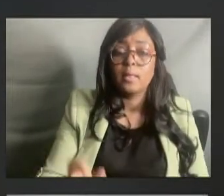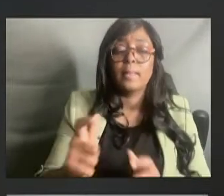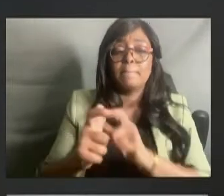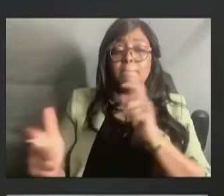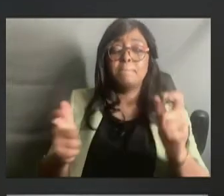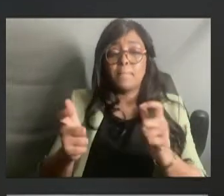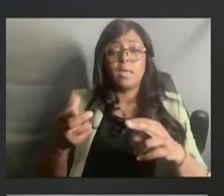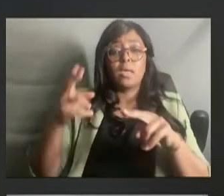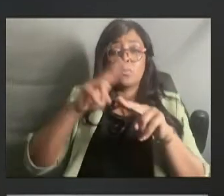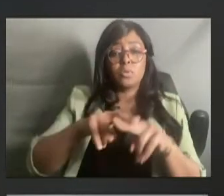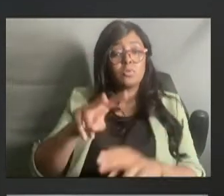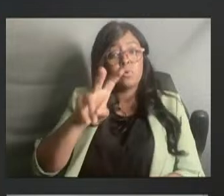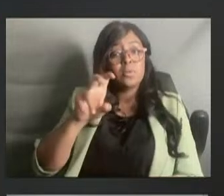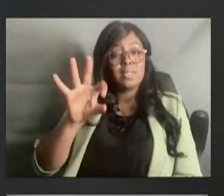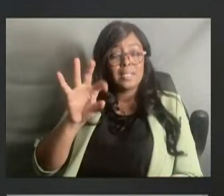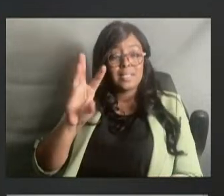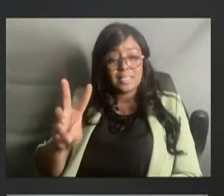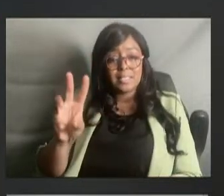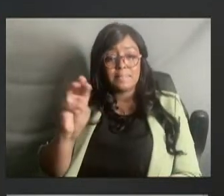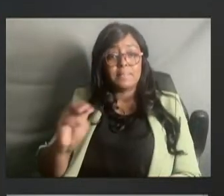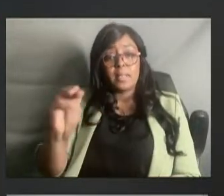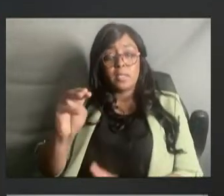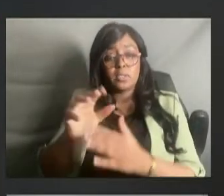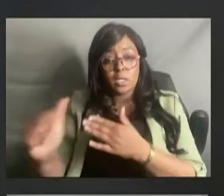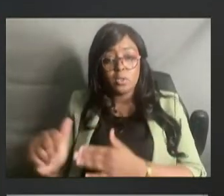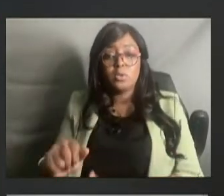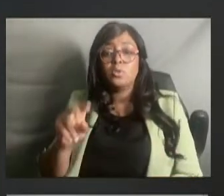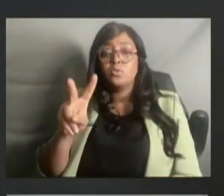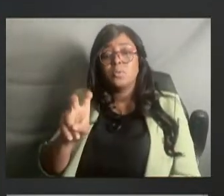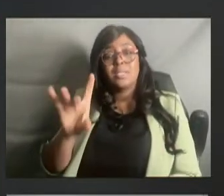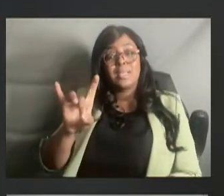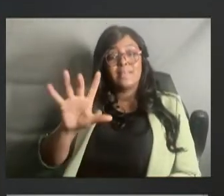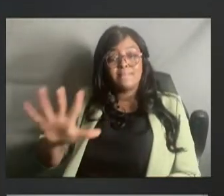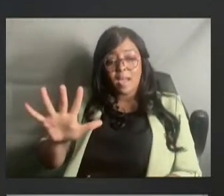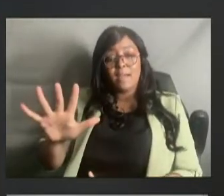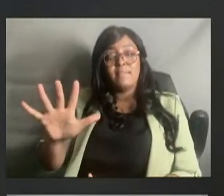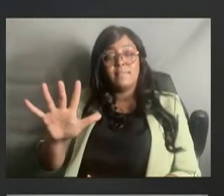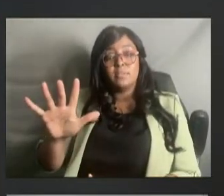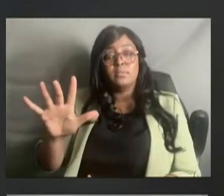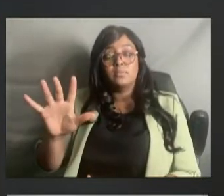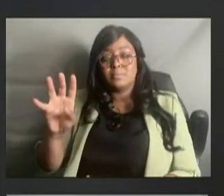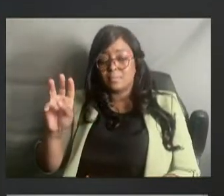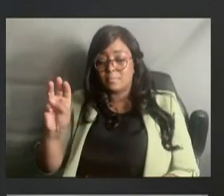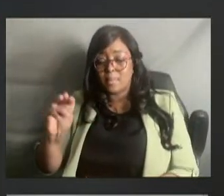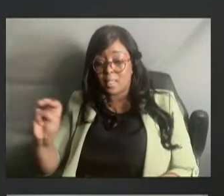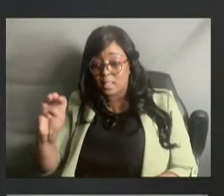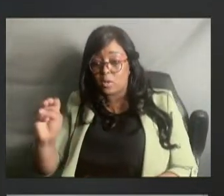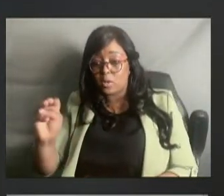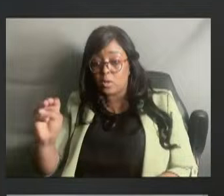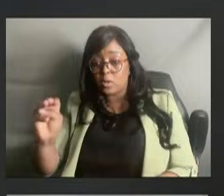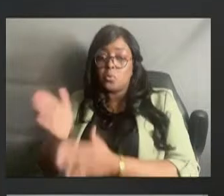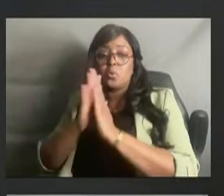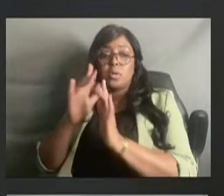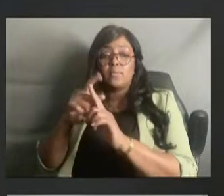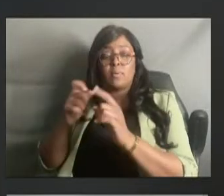robust. It's a it's a big